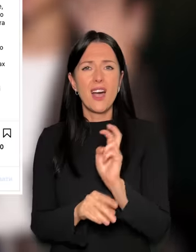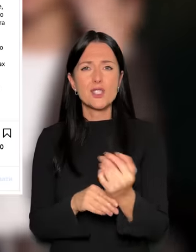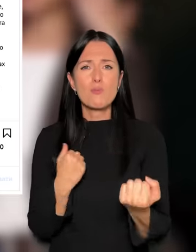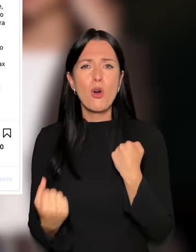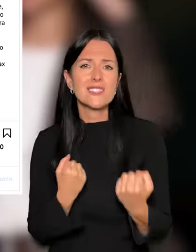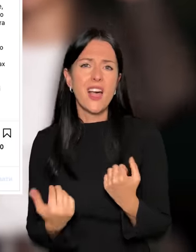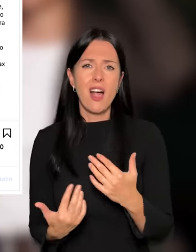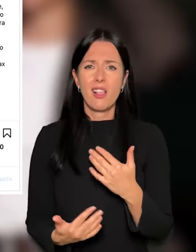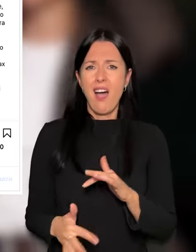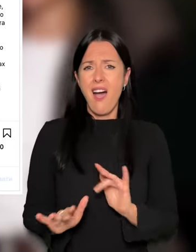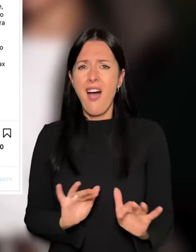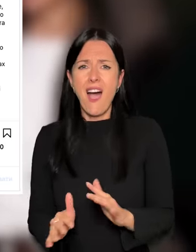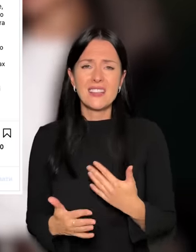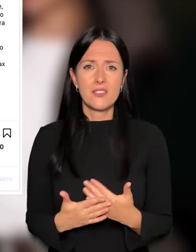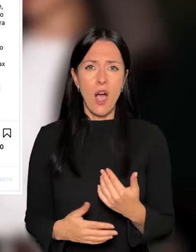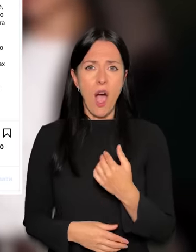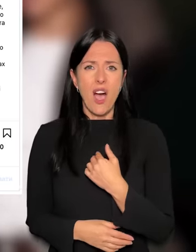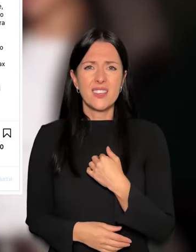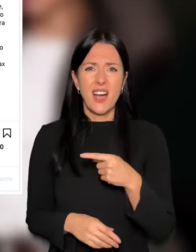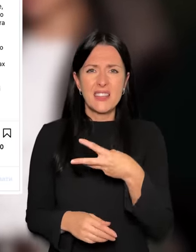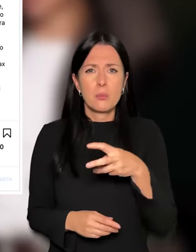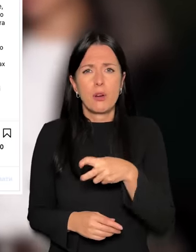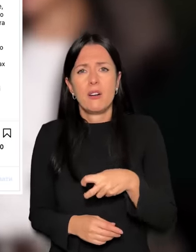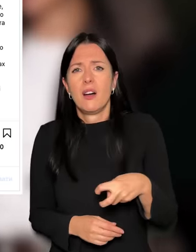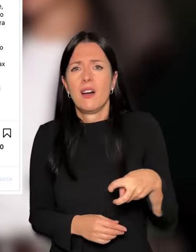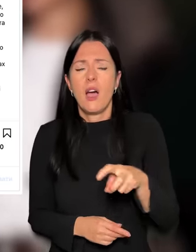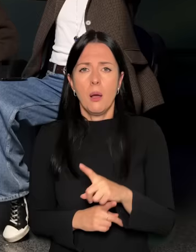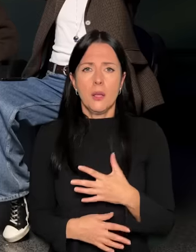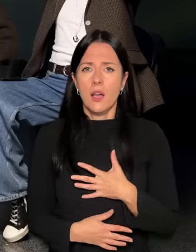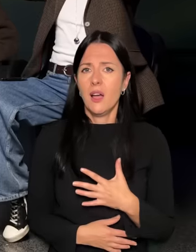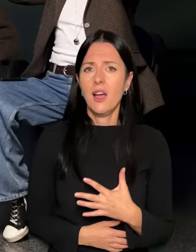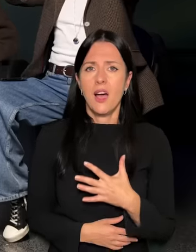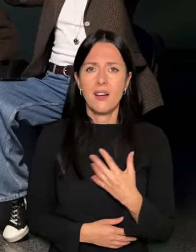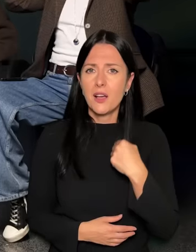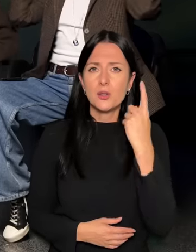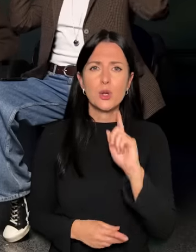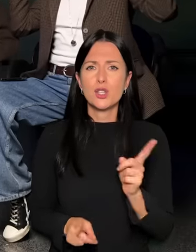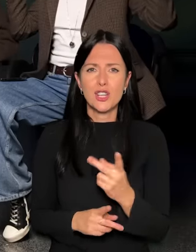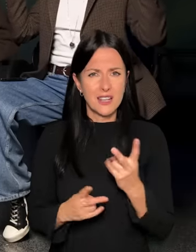being active in sports, daily at the gym. And I'm getting short of breath while going up to the third floor, thinking, "God, I